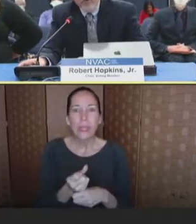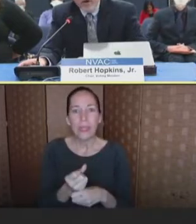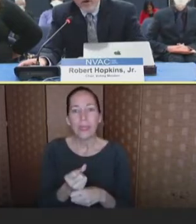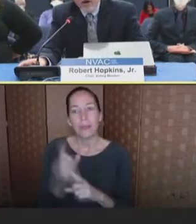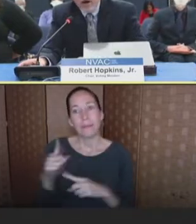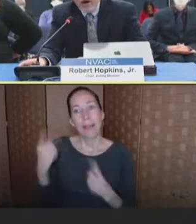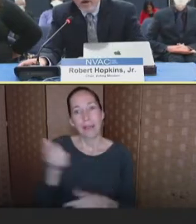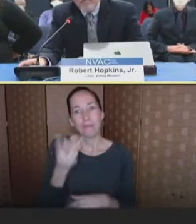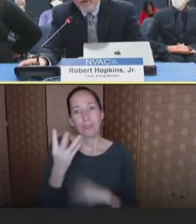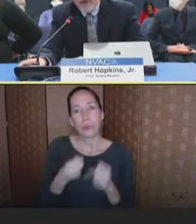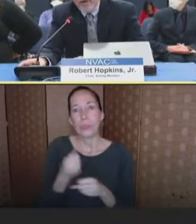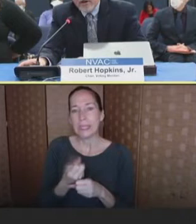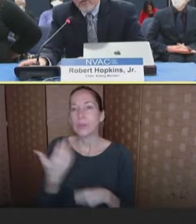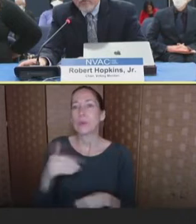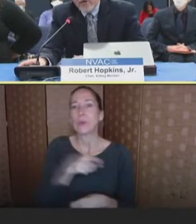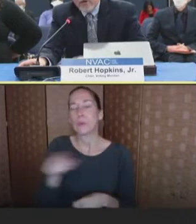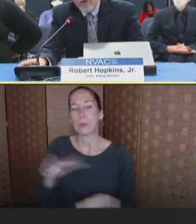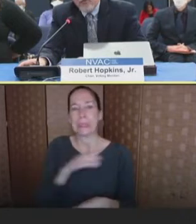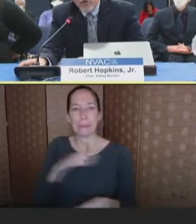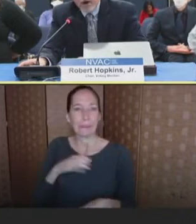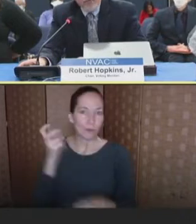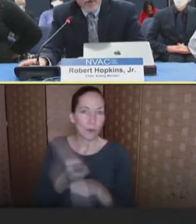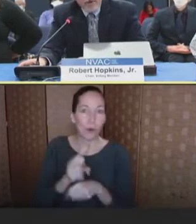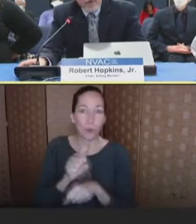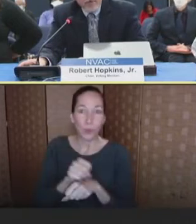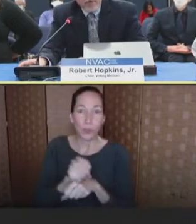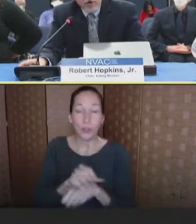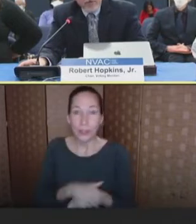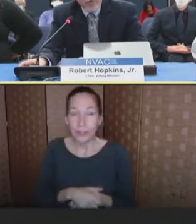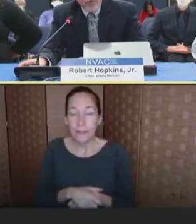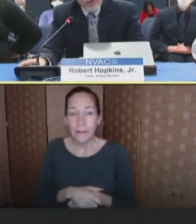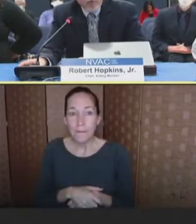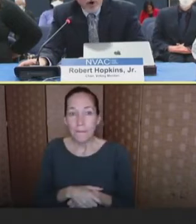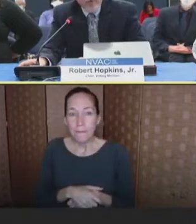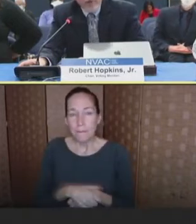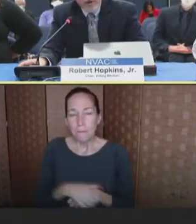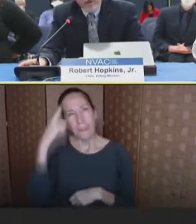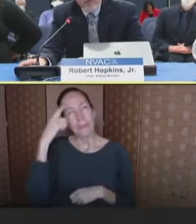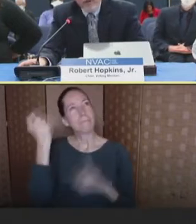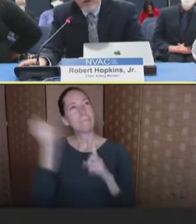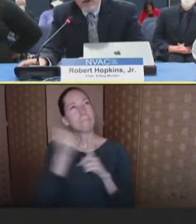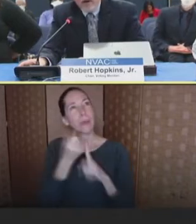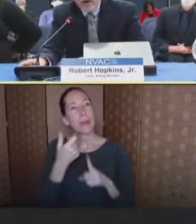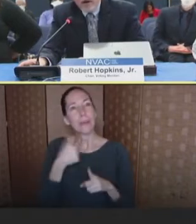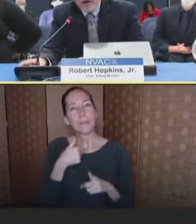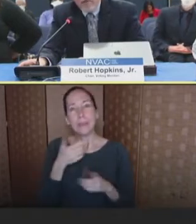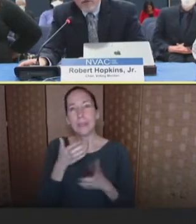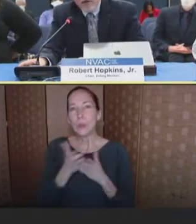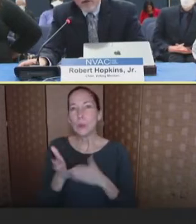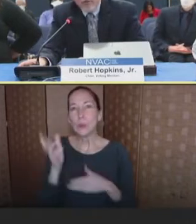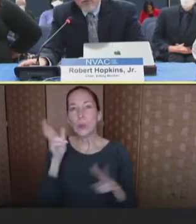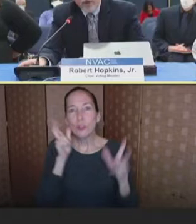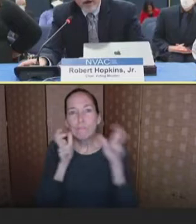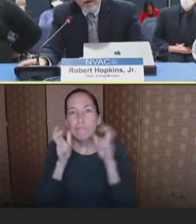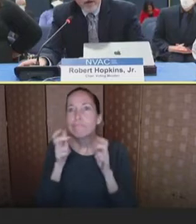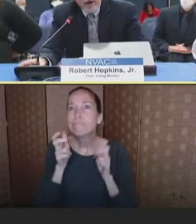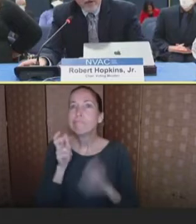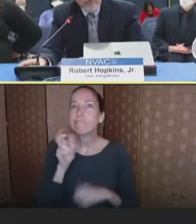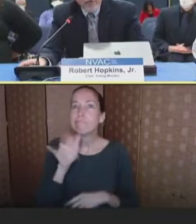I think it strikes me, as we've gone through this process, I think we've recognized over